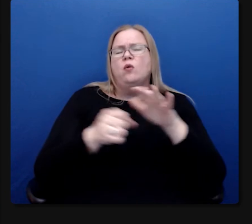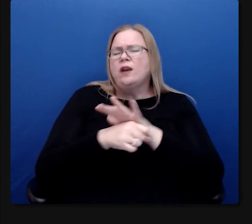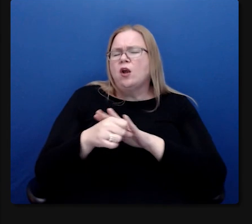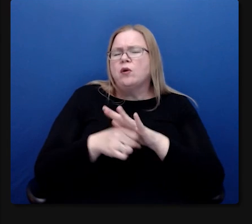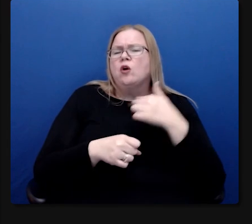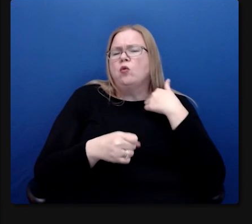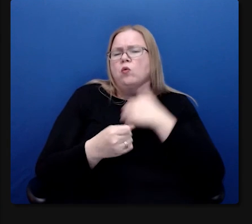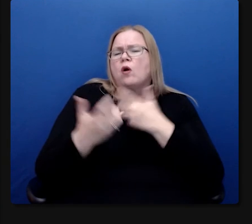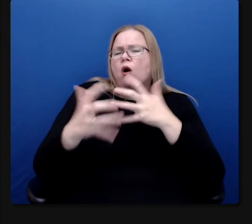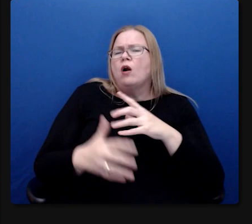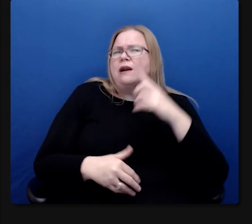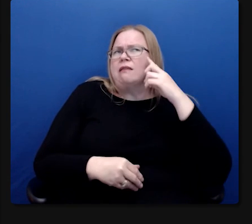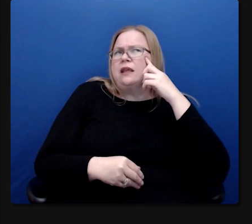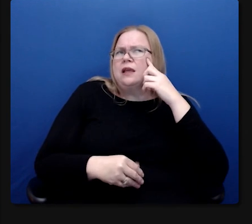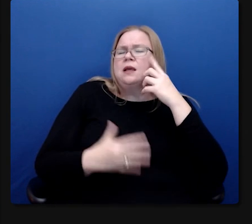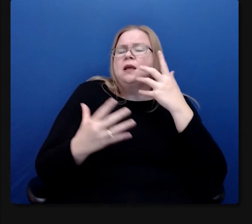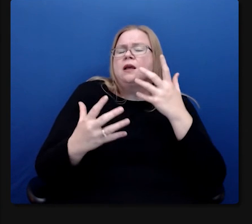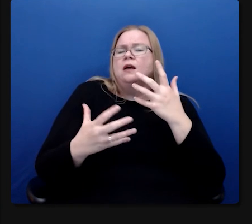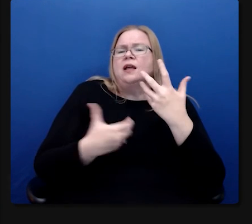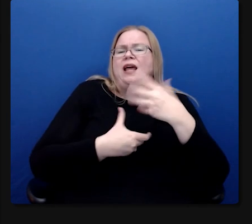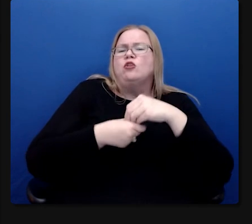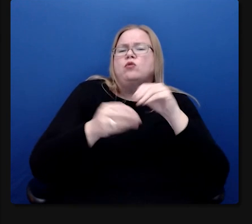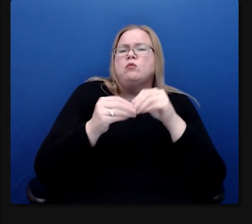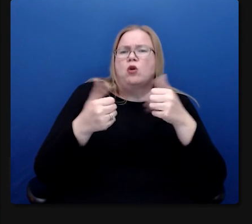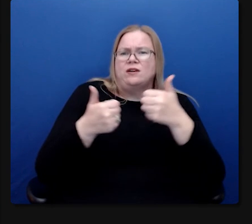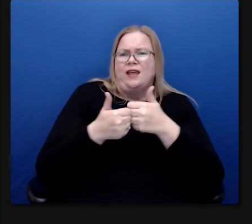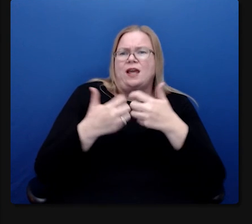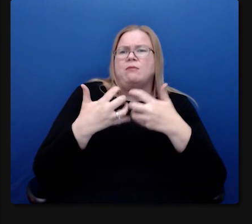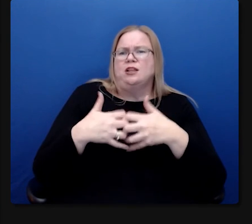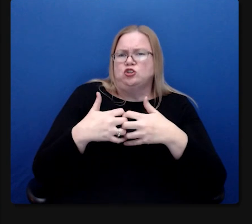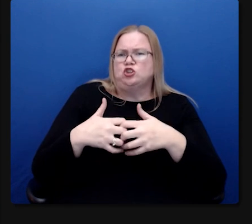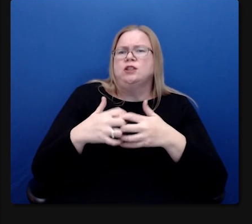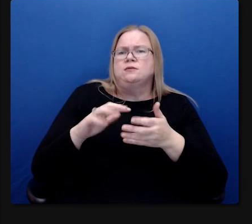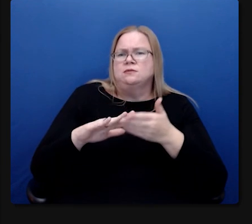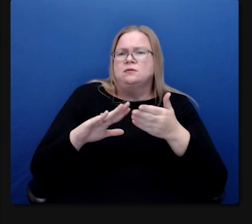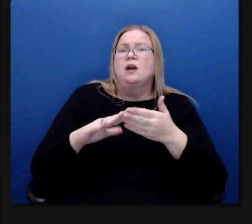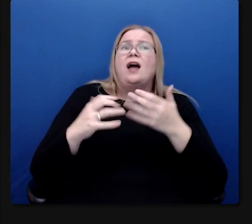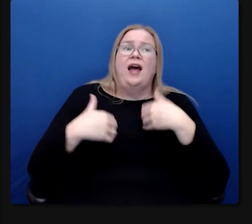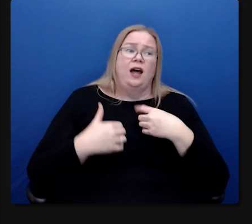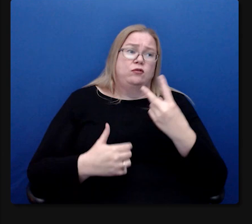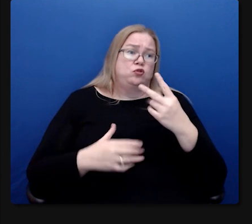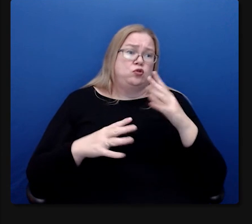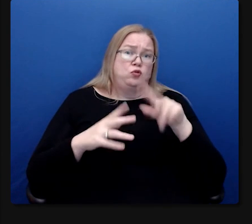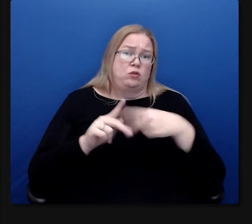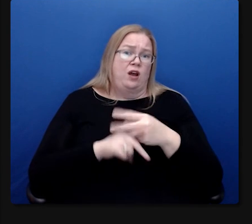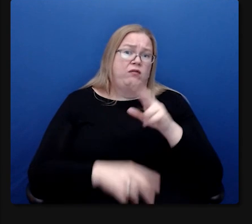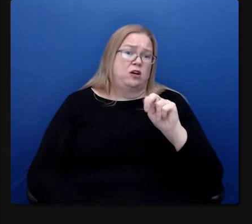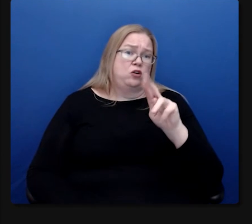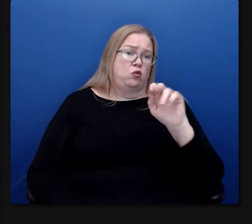An area where we are already thinking about is including more game engines. Right now, we have two versions of Unreal being offered.